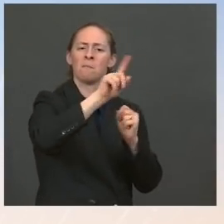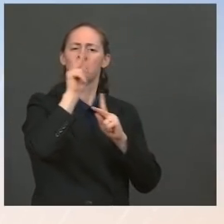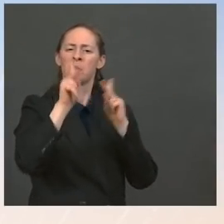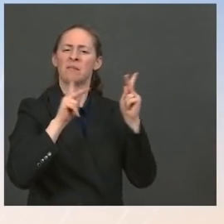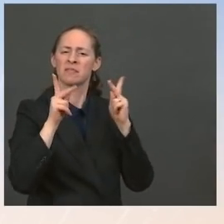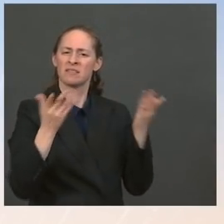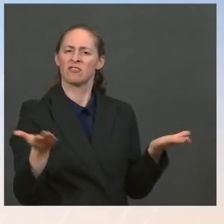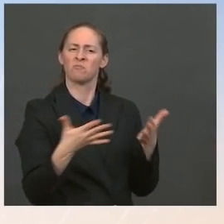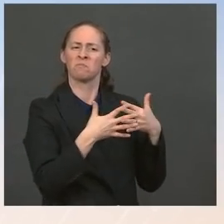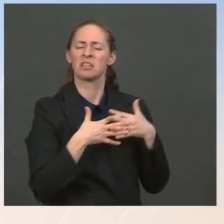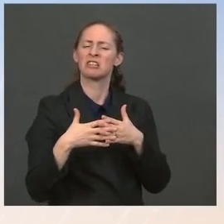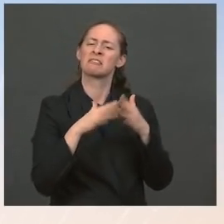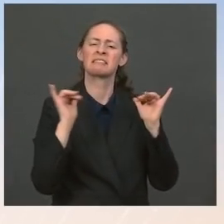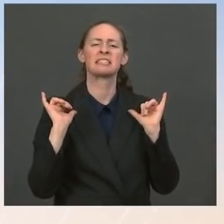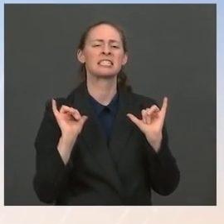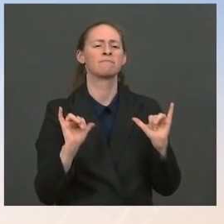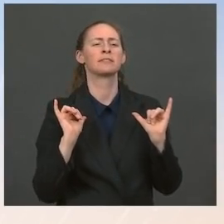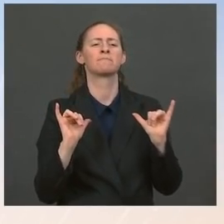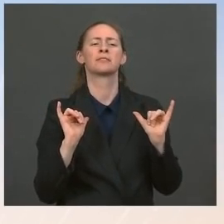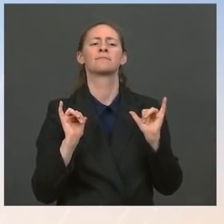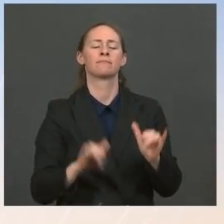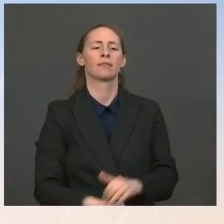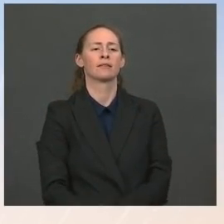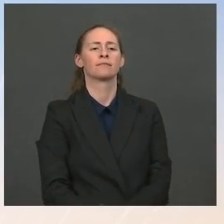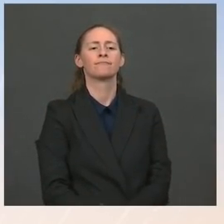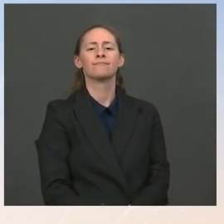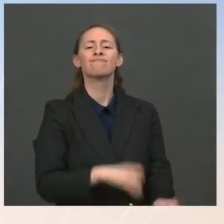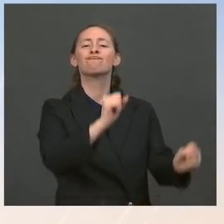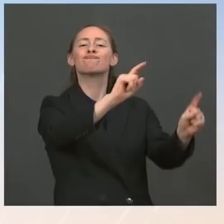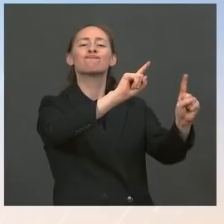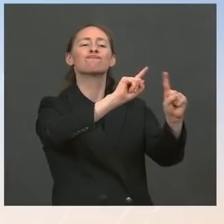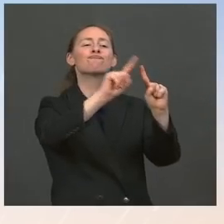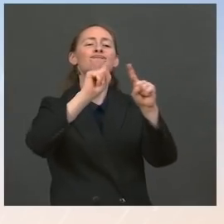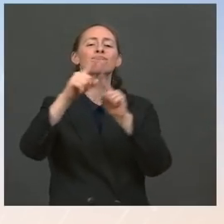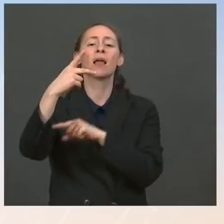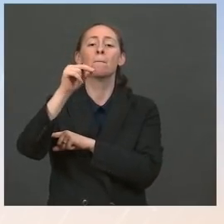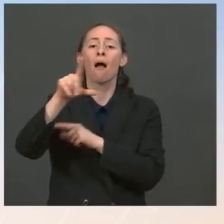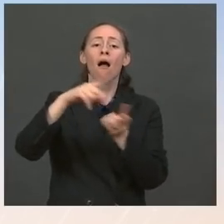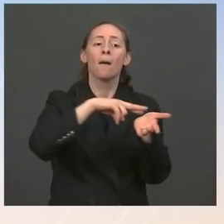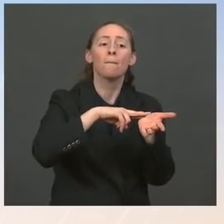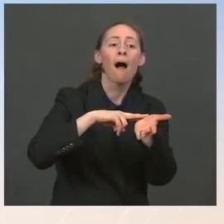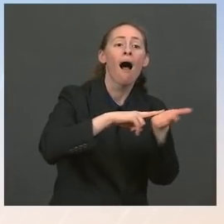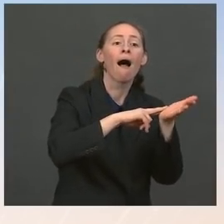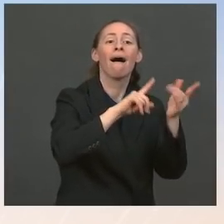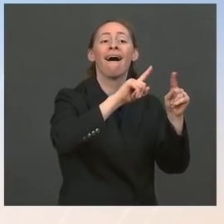And, also, like poll after poll, including the poll that you may be thinking of or other polls